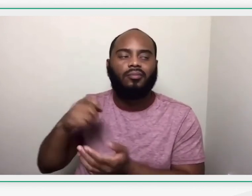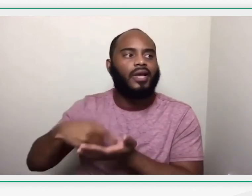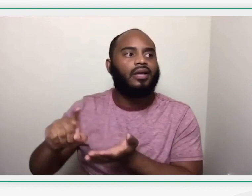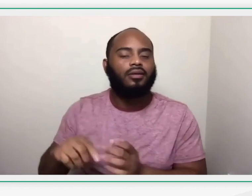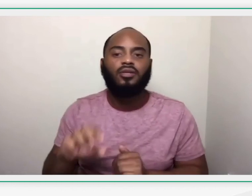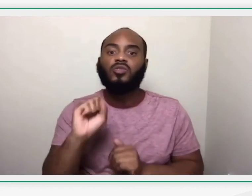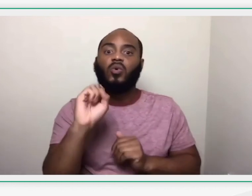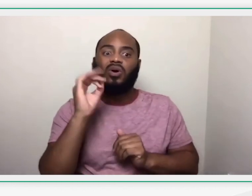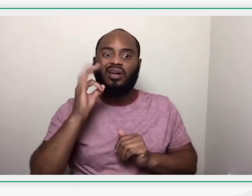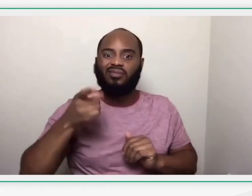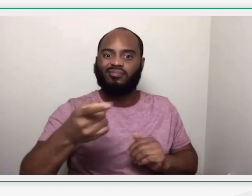due to that rebate payment.